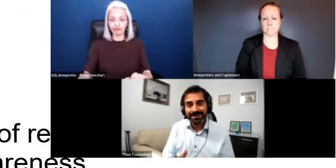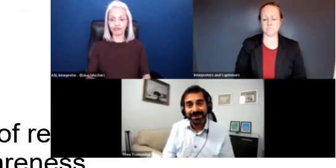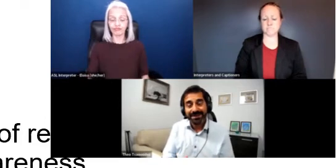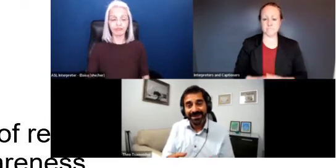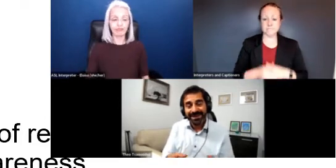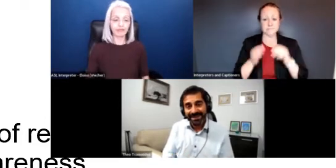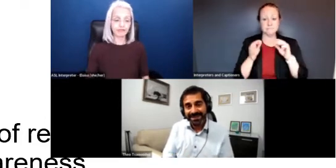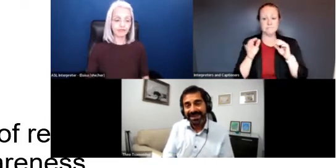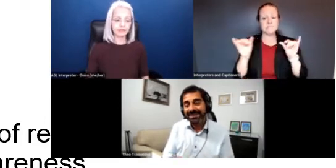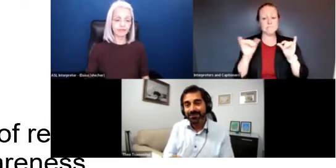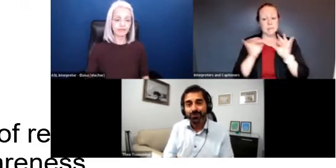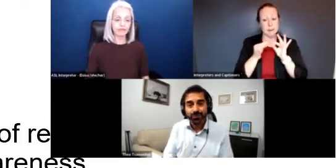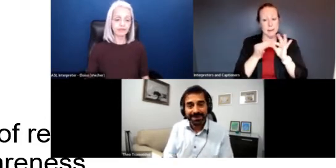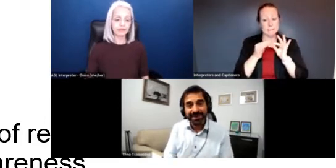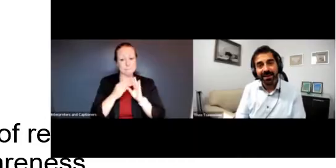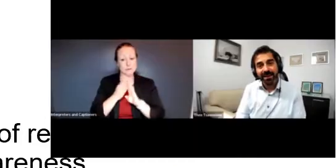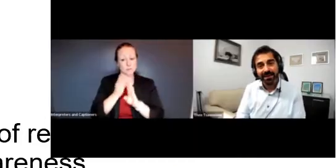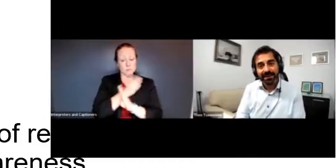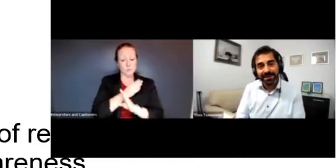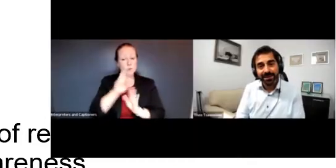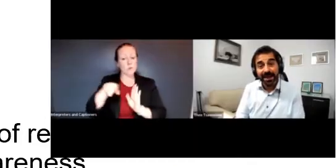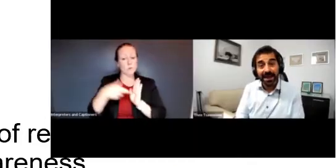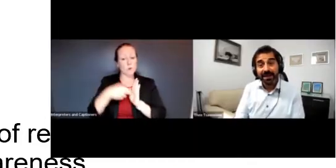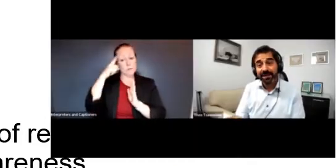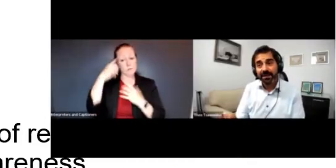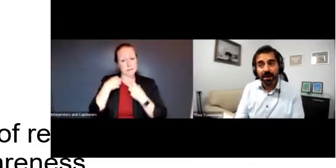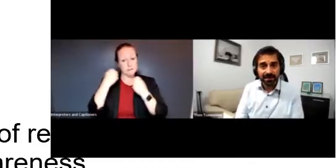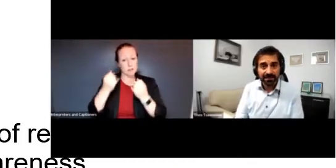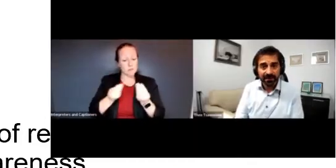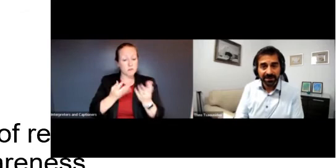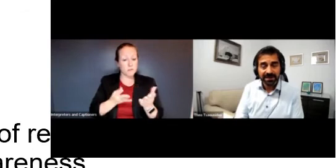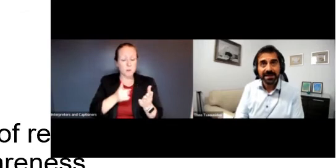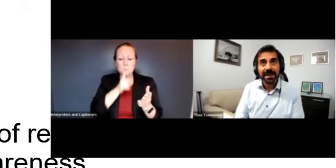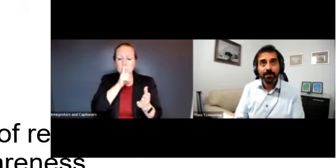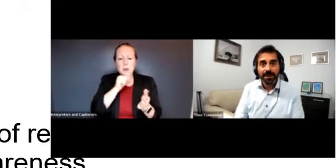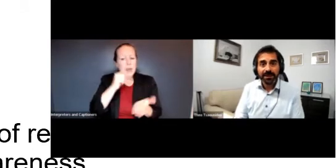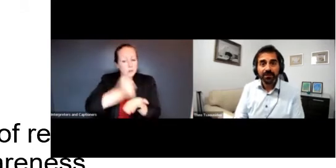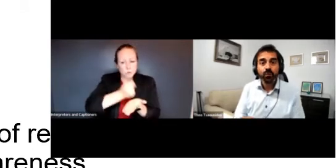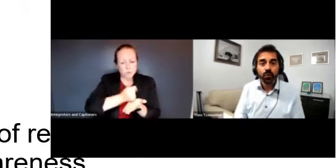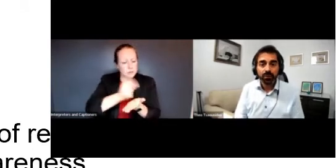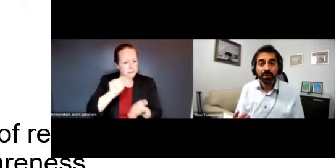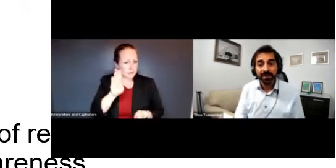not in this case to treat the TBI and the cognitive deficits, but it's to work within the